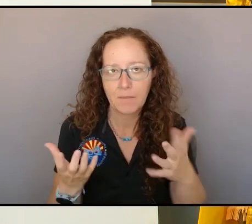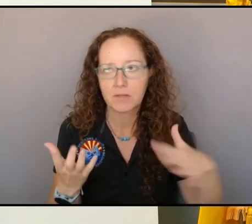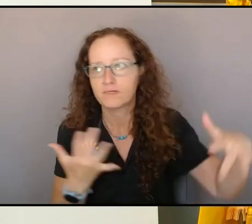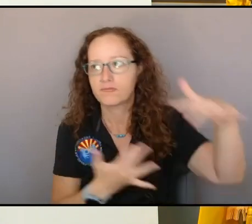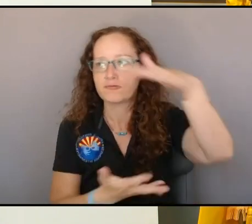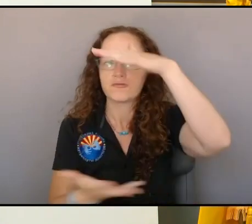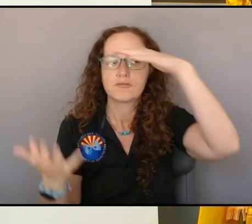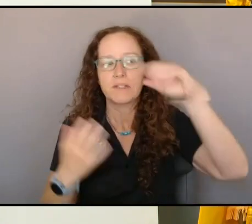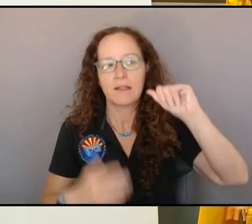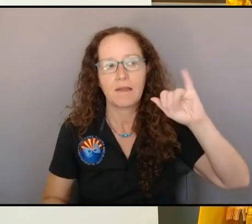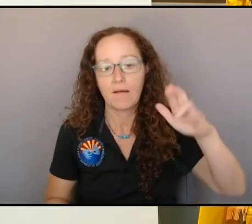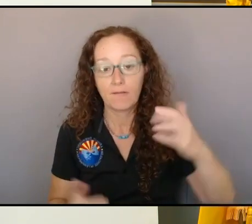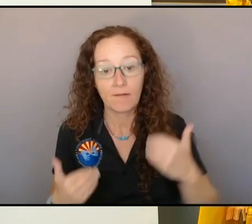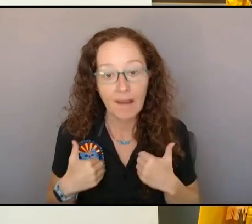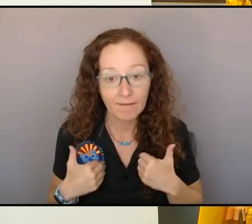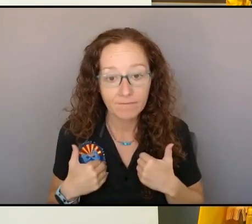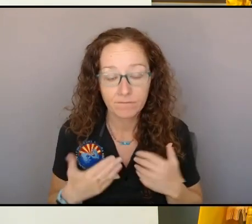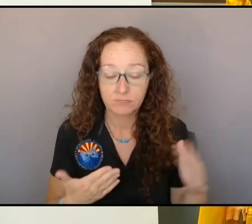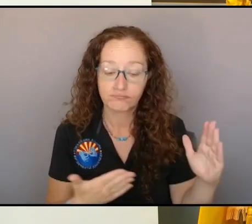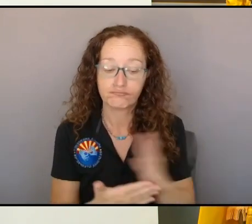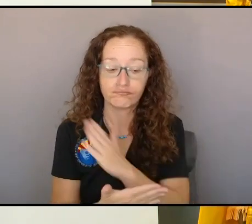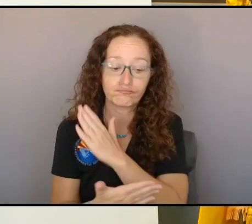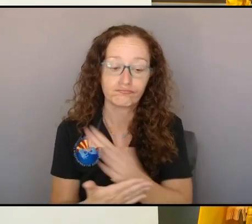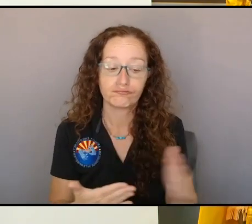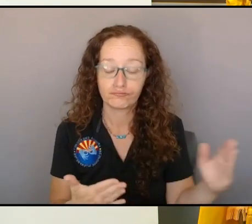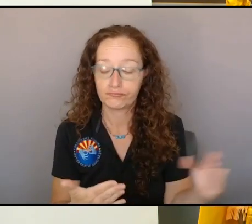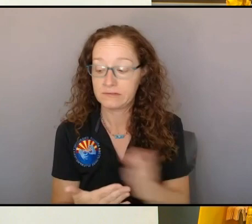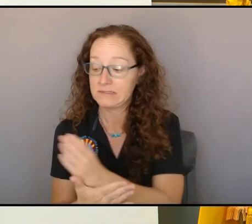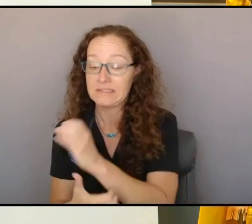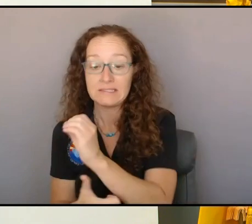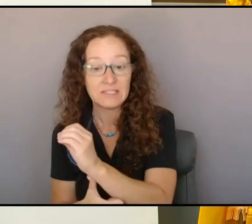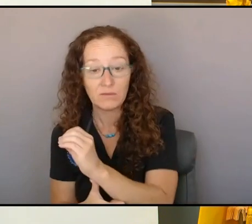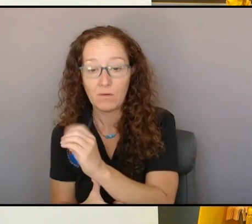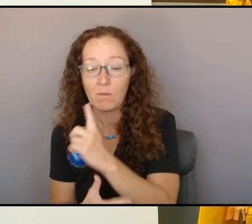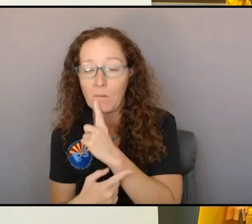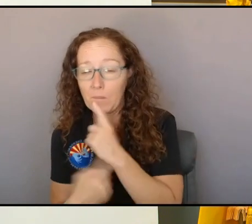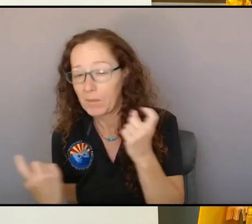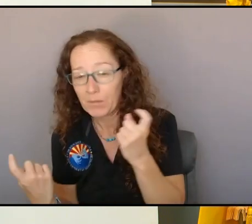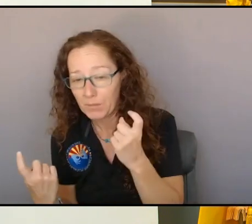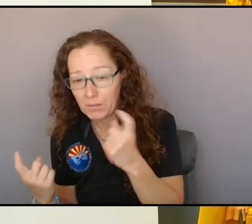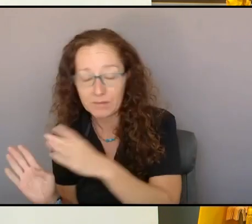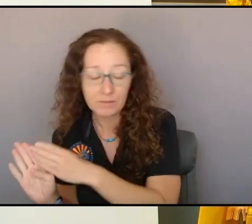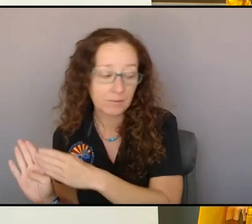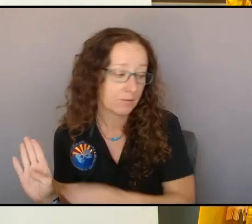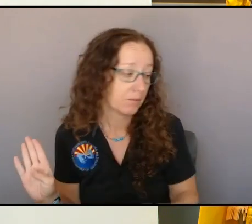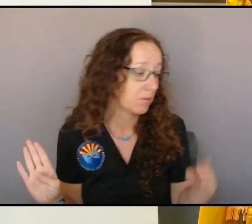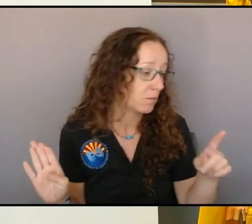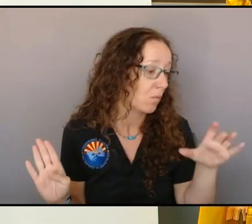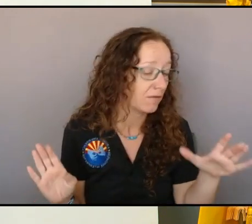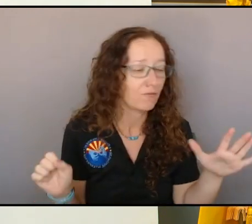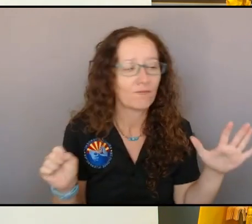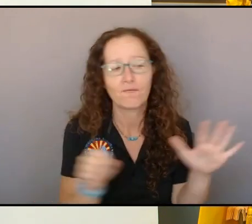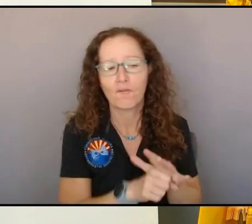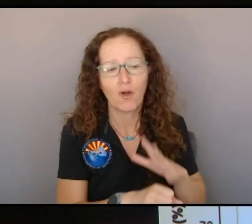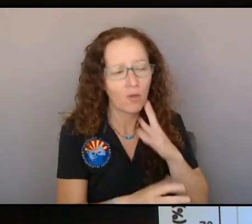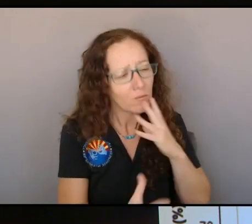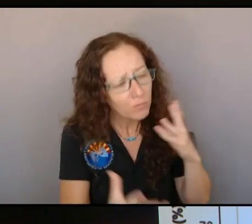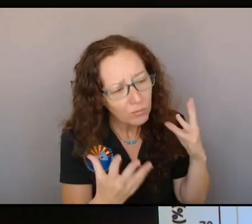being completely dry, to 100 being completely saturated. We want to see high numbers because that means the